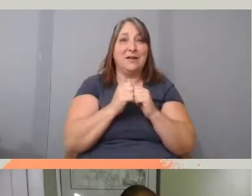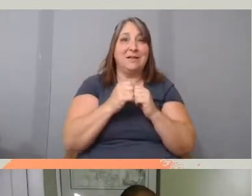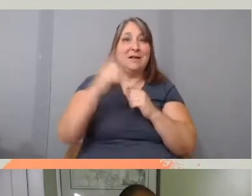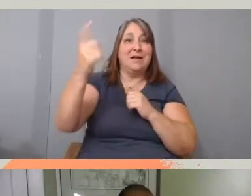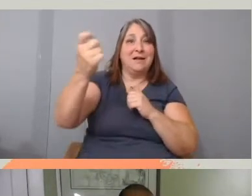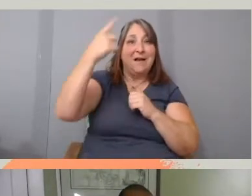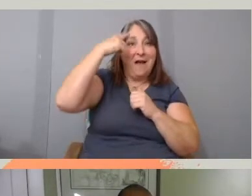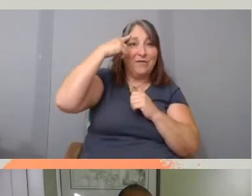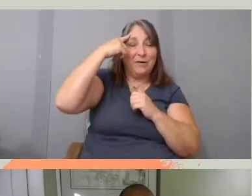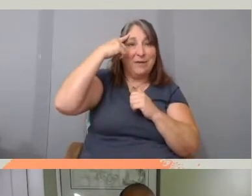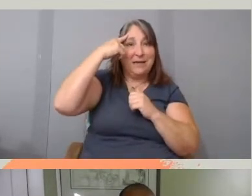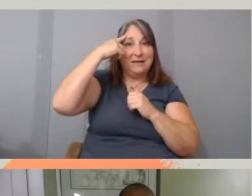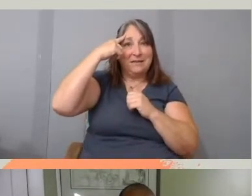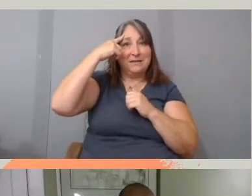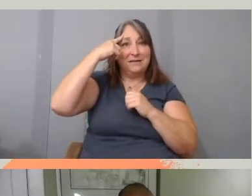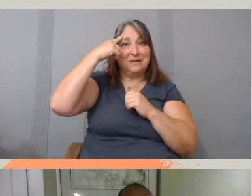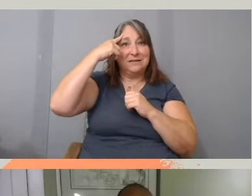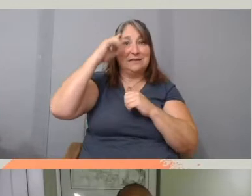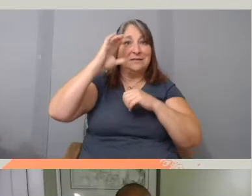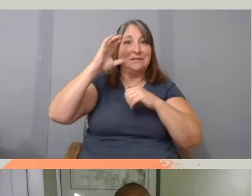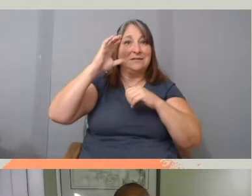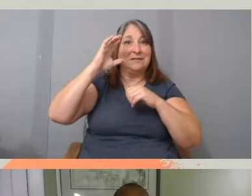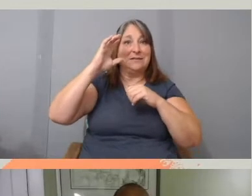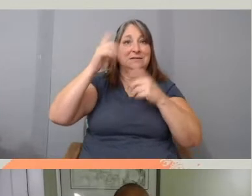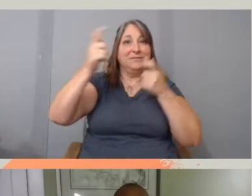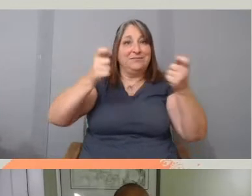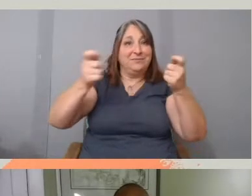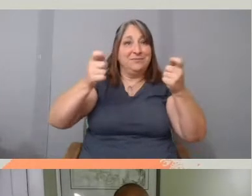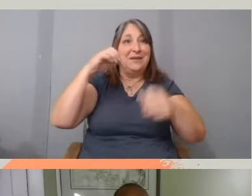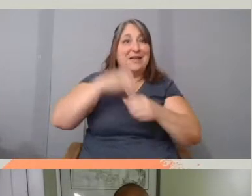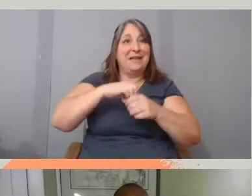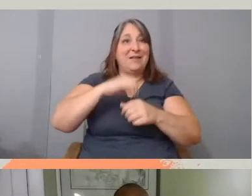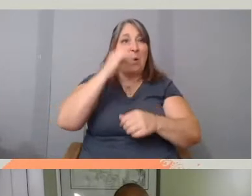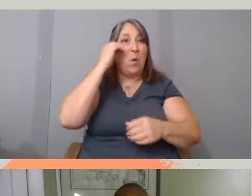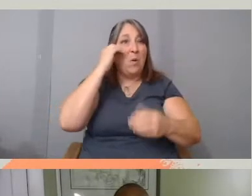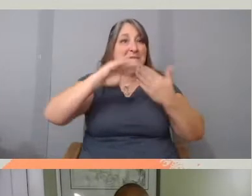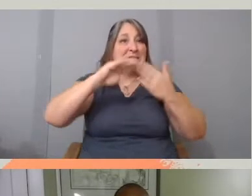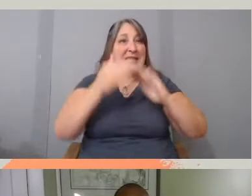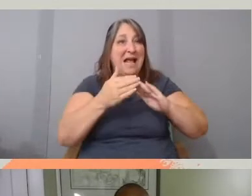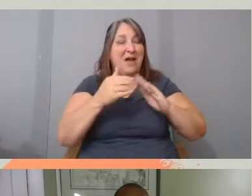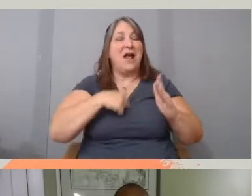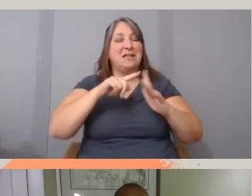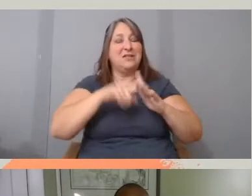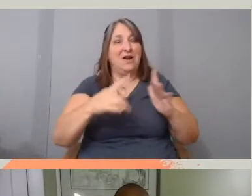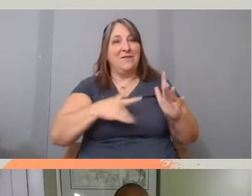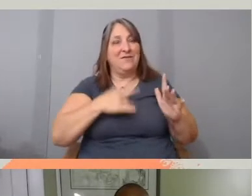in their home towns, I started feeling this familiarity and I slowly realized,